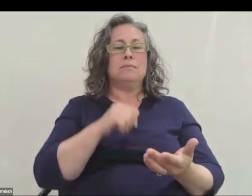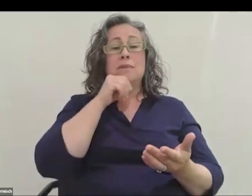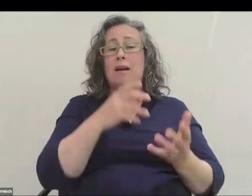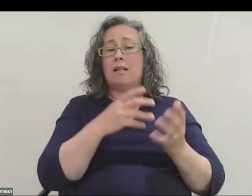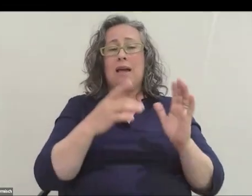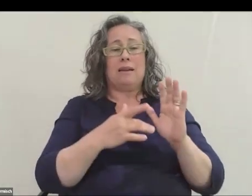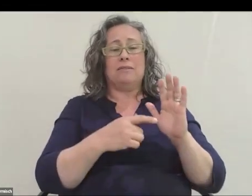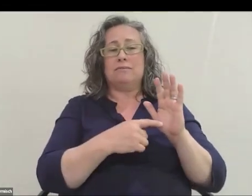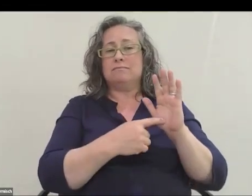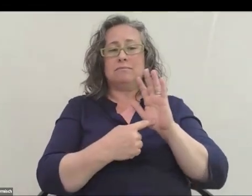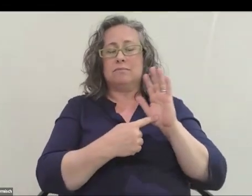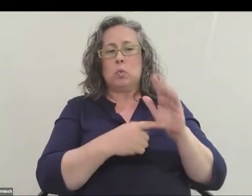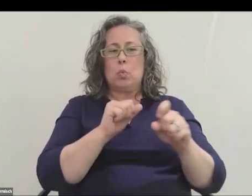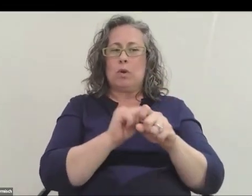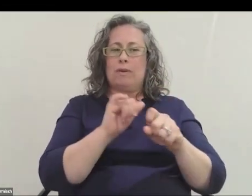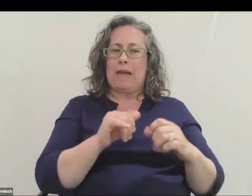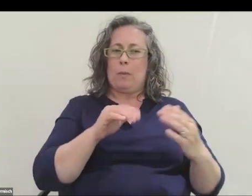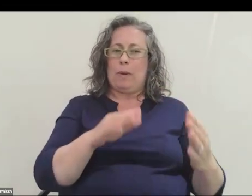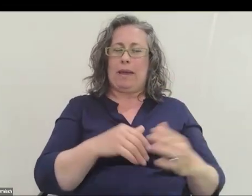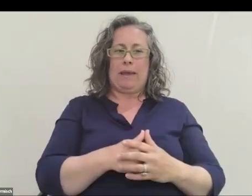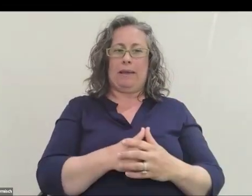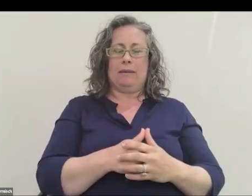Not many exhibitions and not many artists work that way.